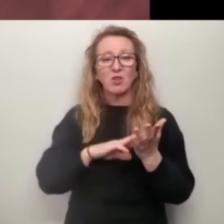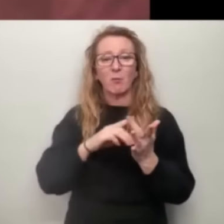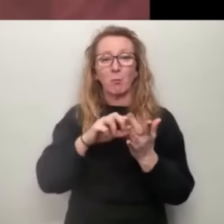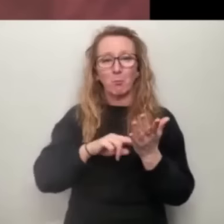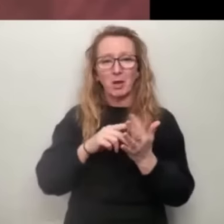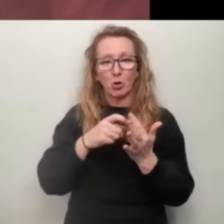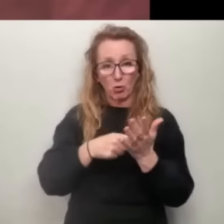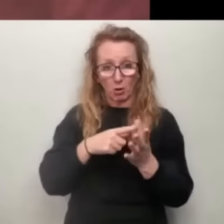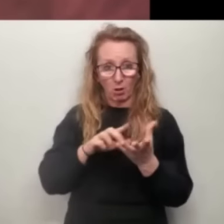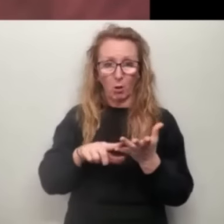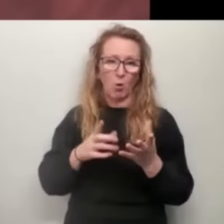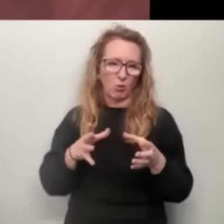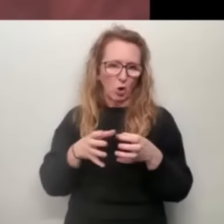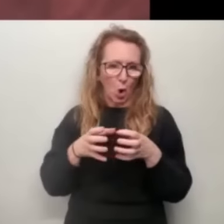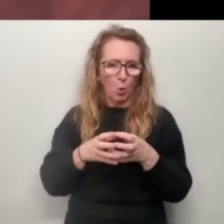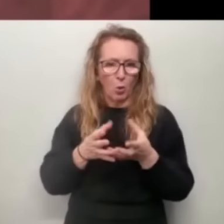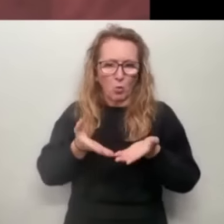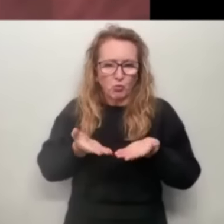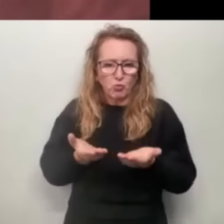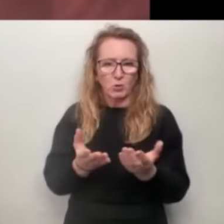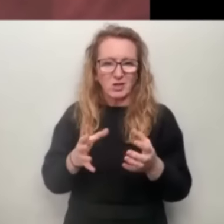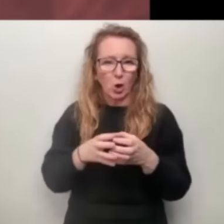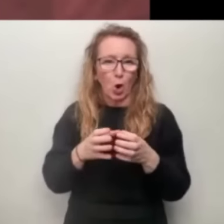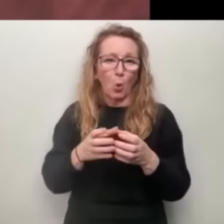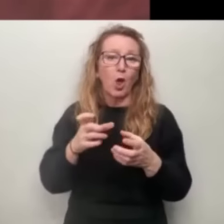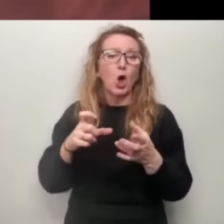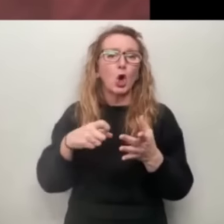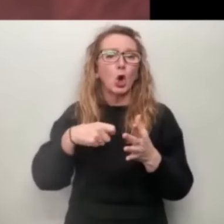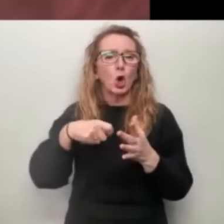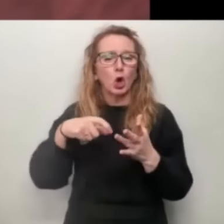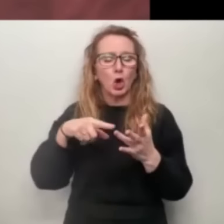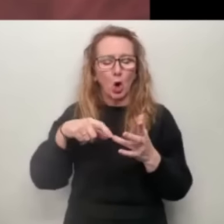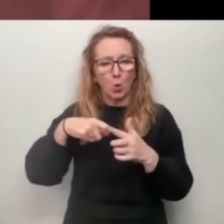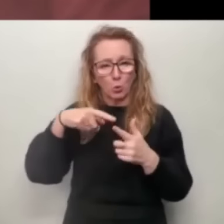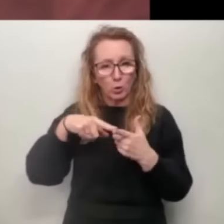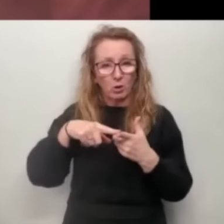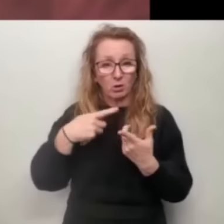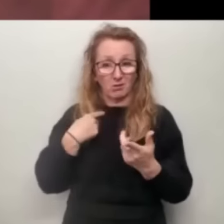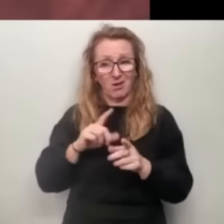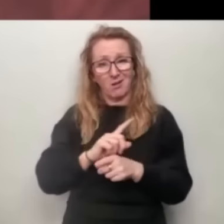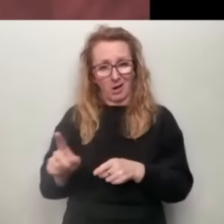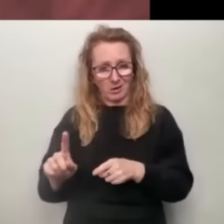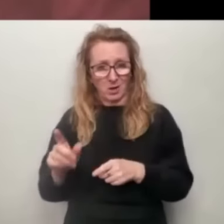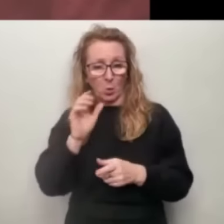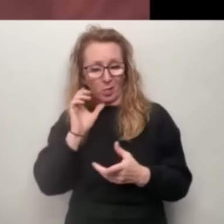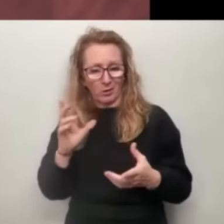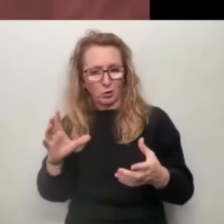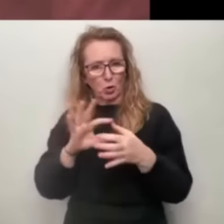or roasted coal, otherwise known as coke, would come later and it would join these two industries together